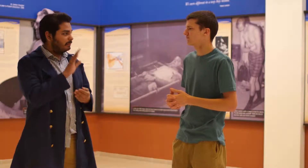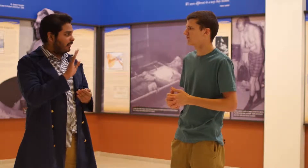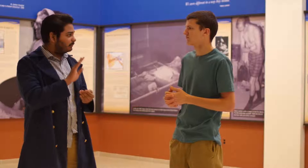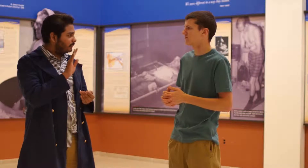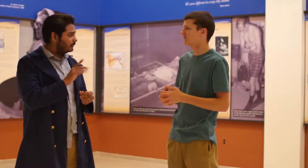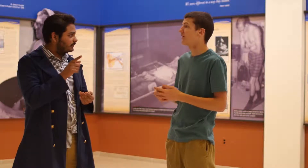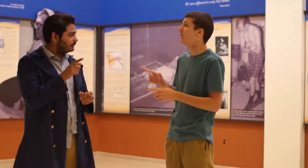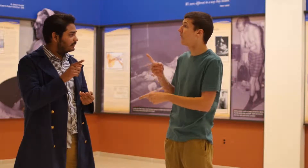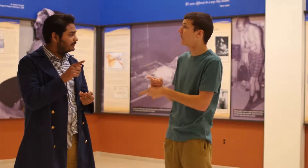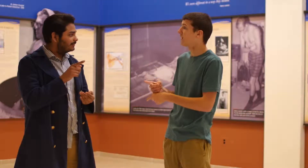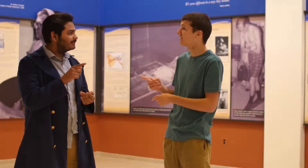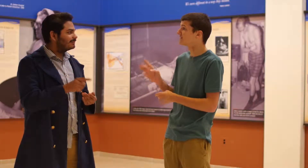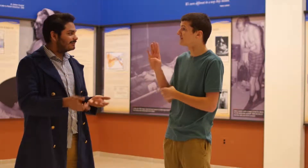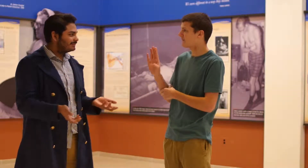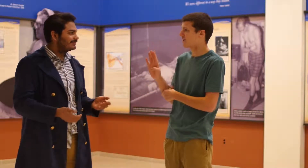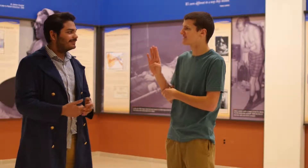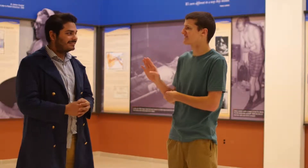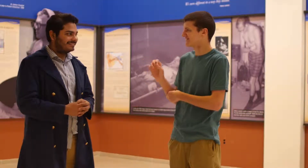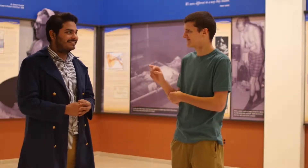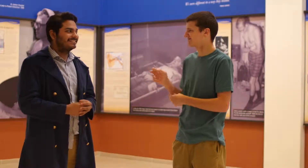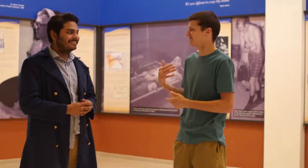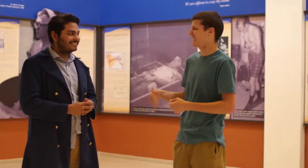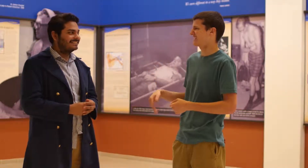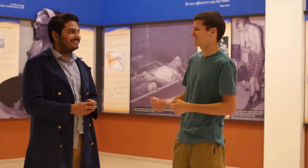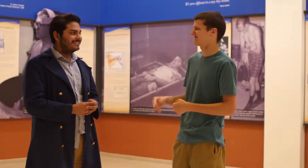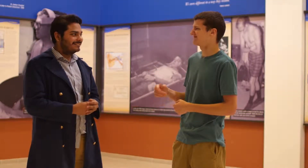Boston? You're right, Boston! Wow!